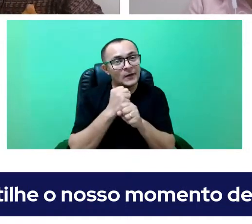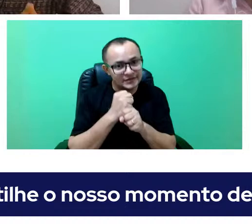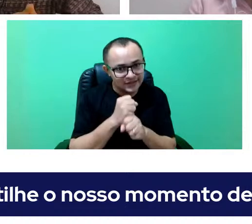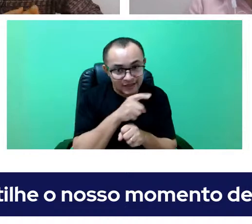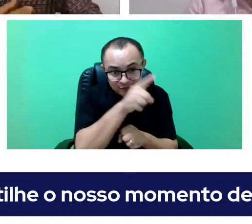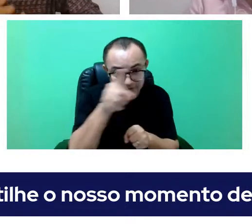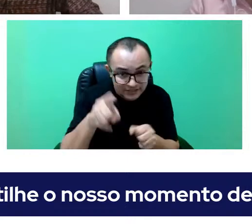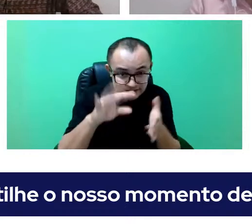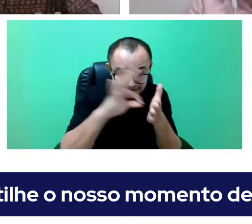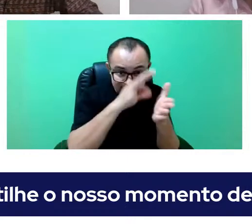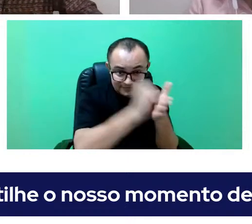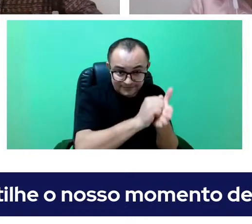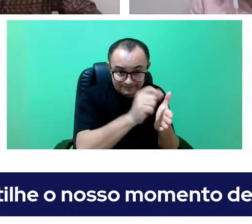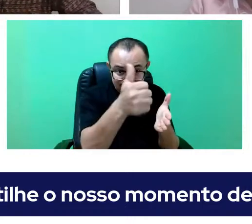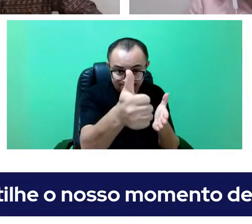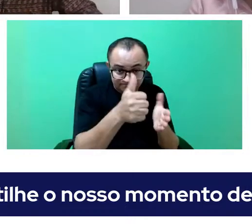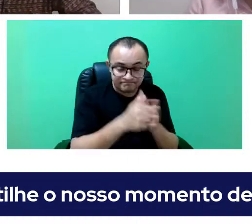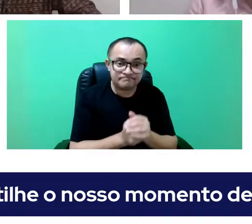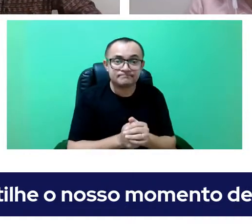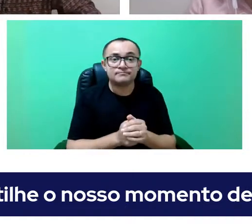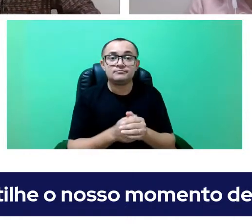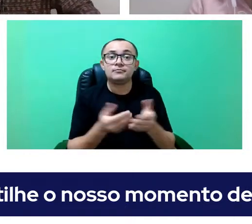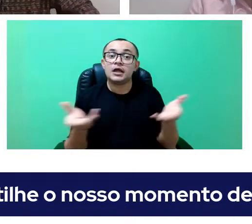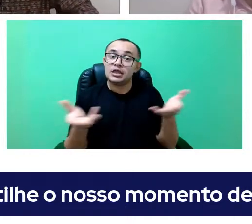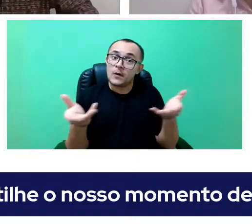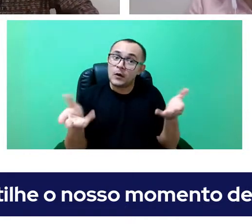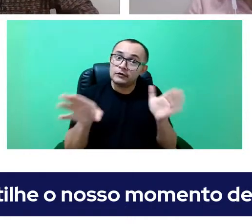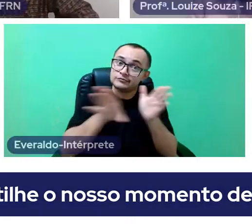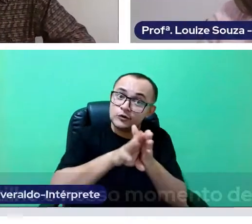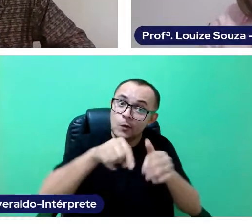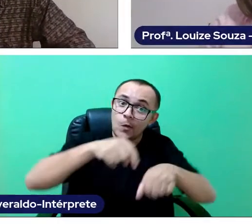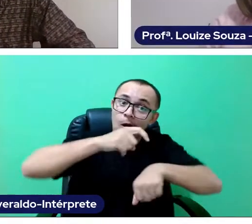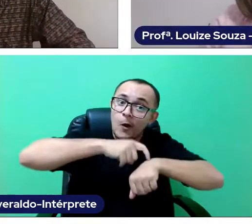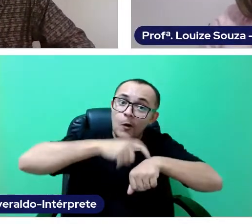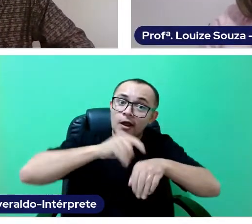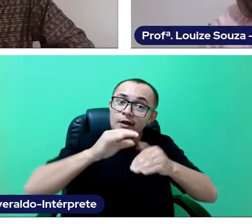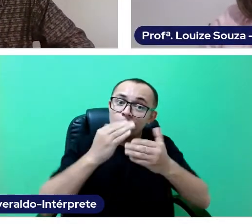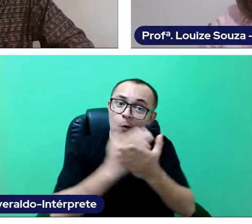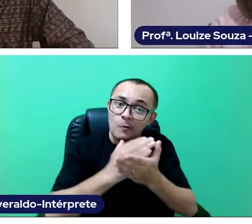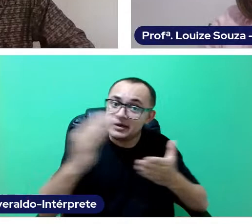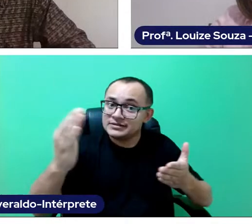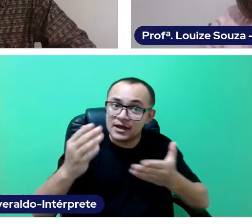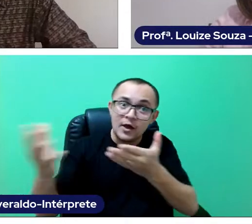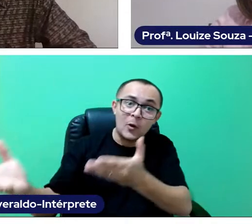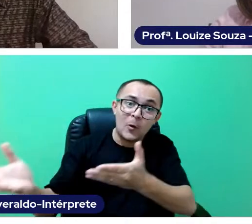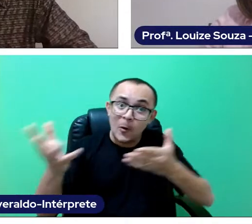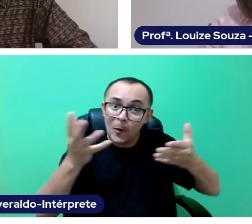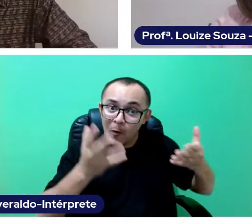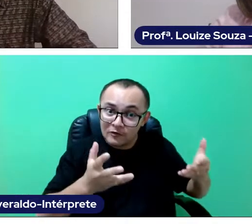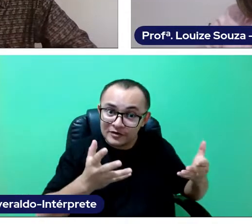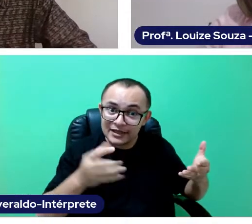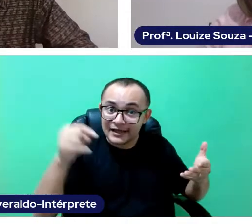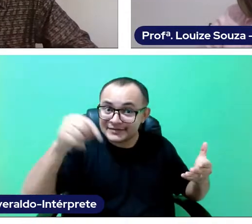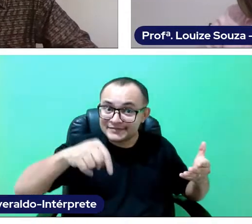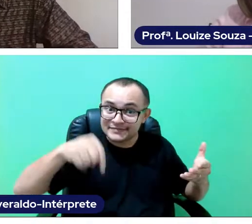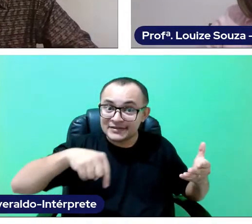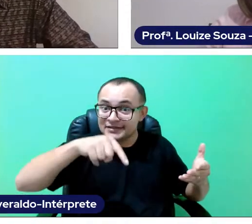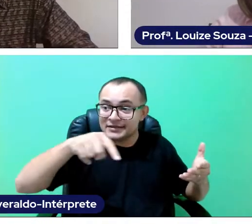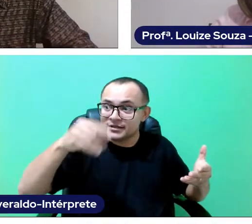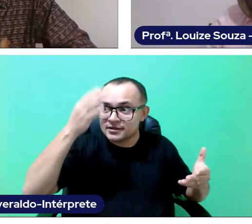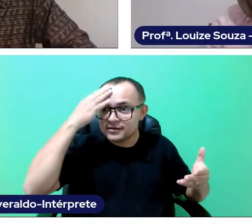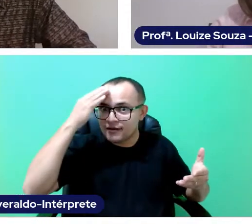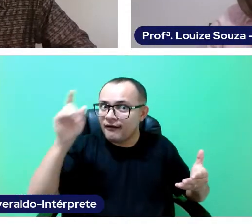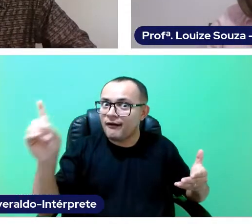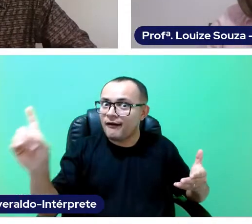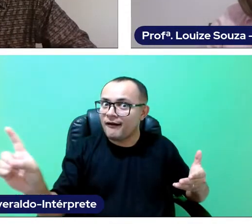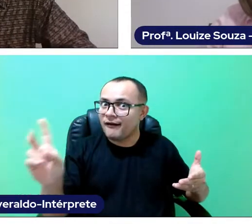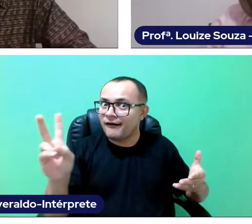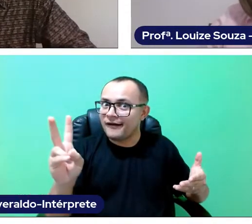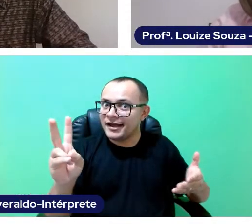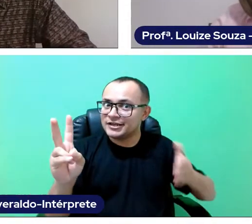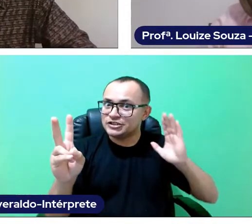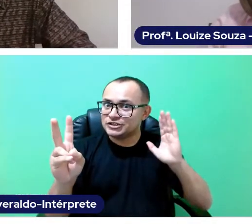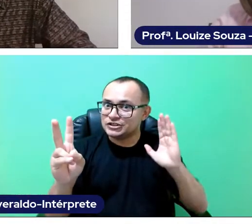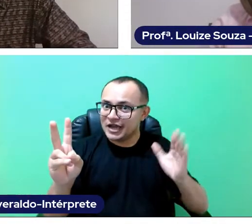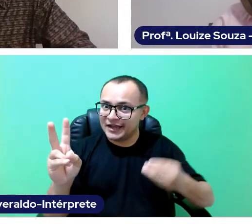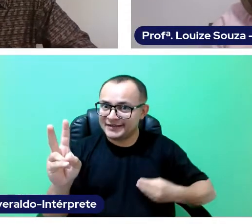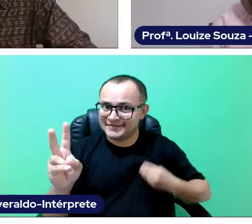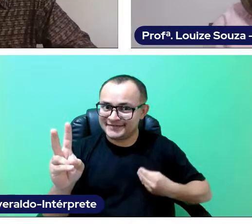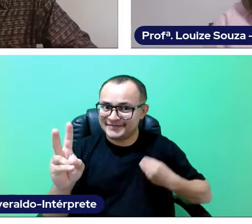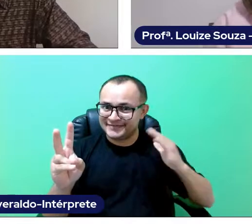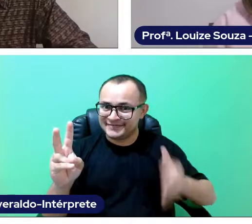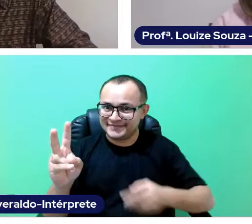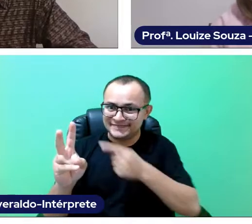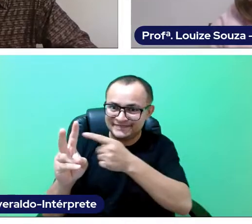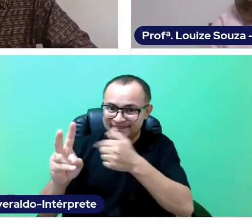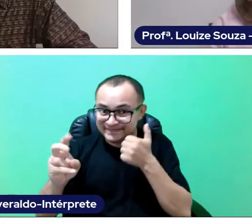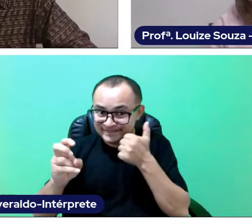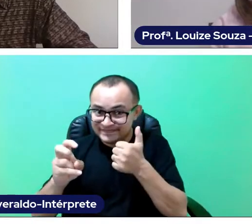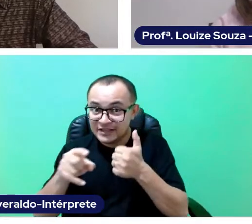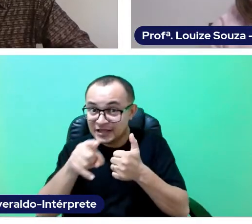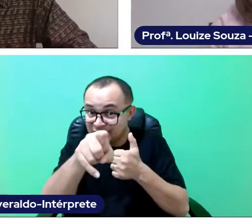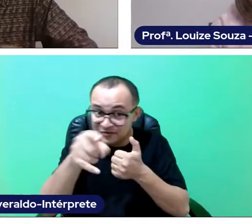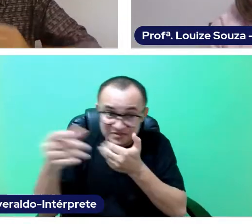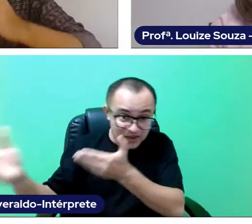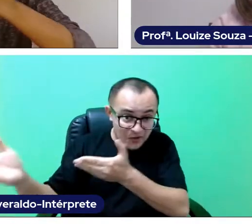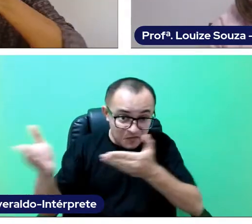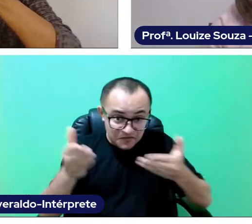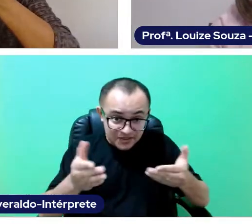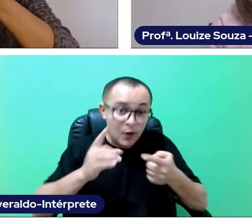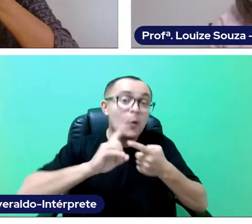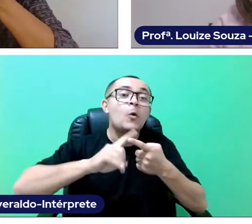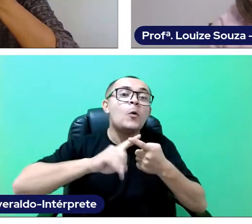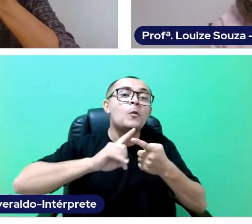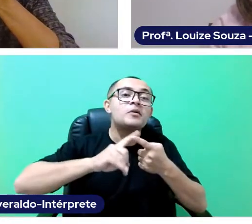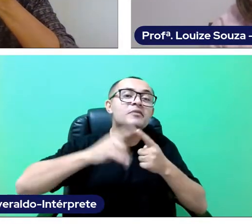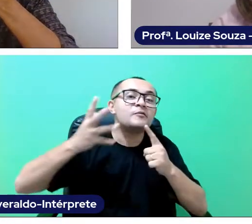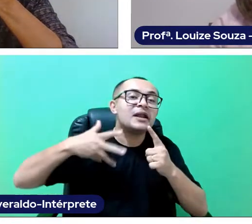Now it is time, Louize, to invite our guests. I just heard that they are ready, so let us present our first lecturer.